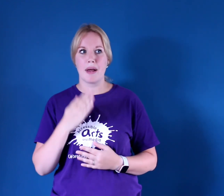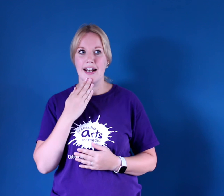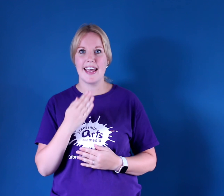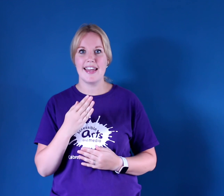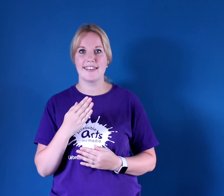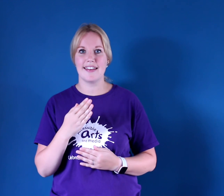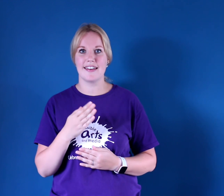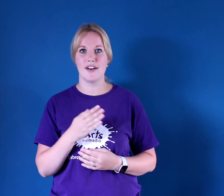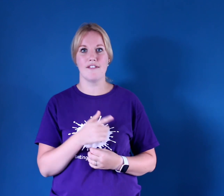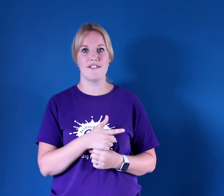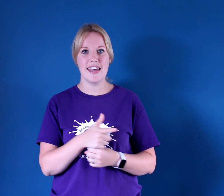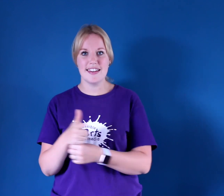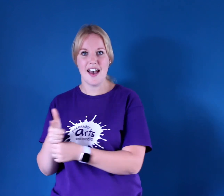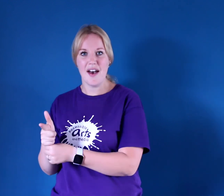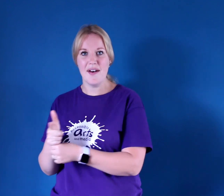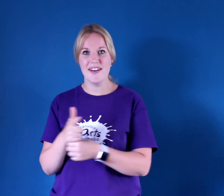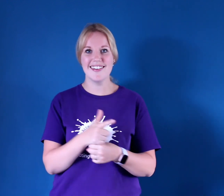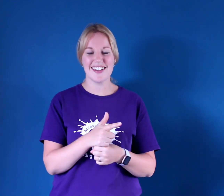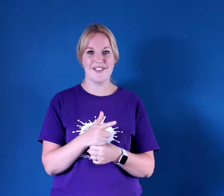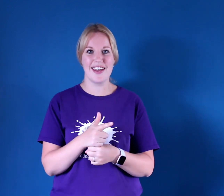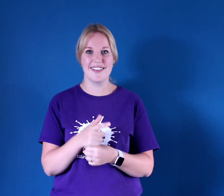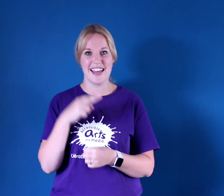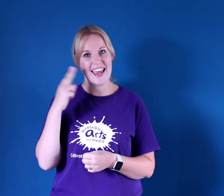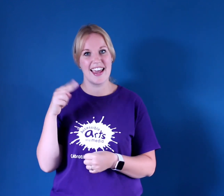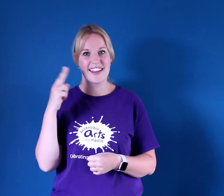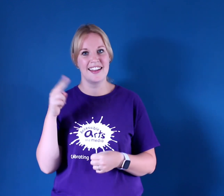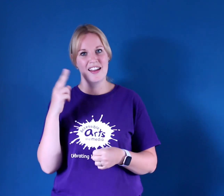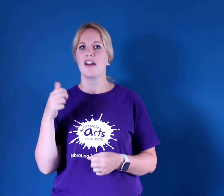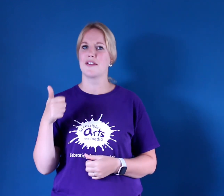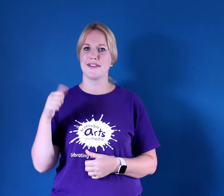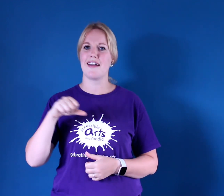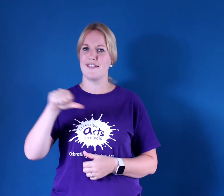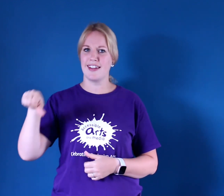Please send in your videos of you singing Good Gravy.